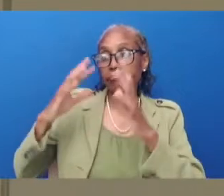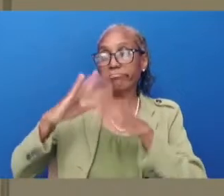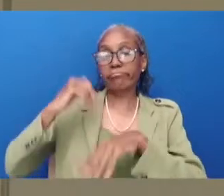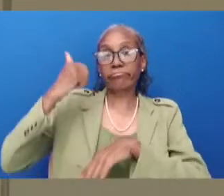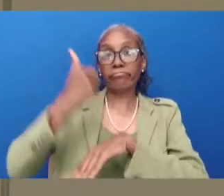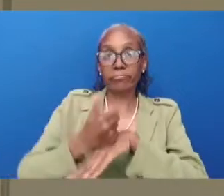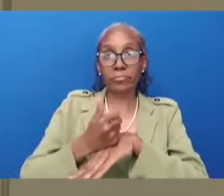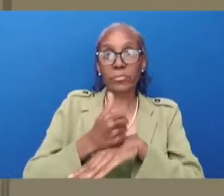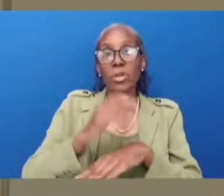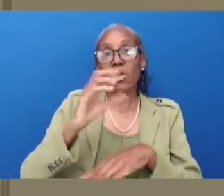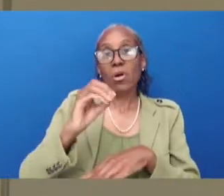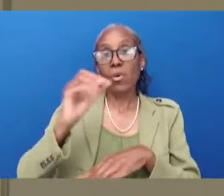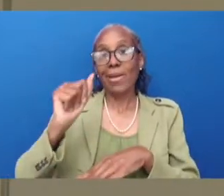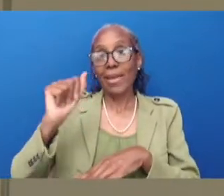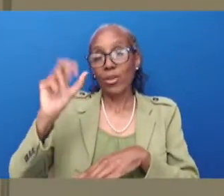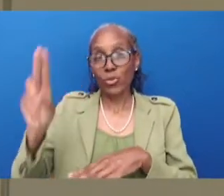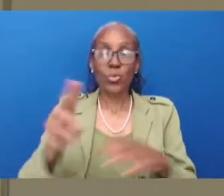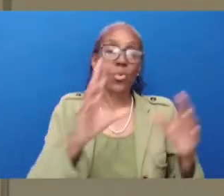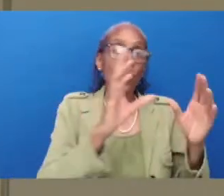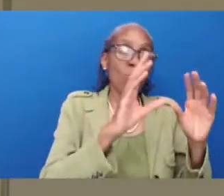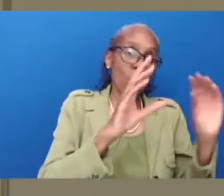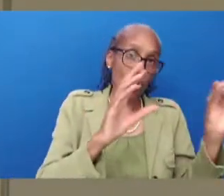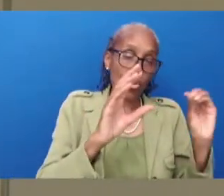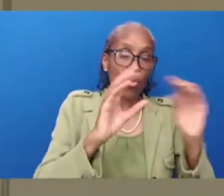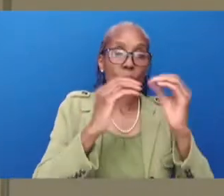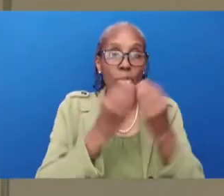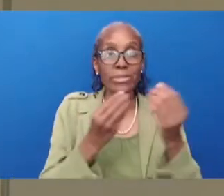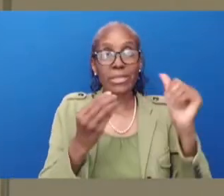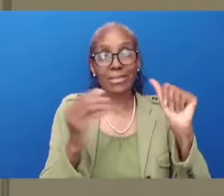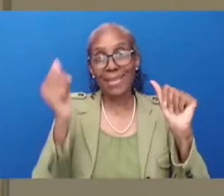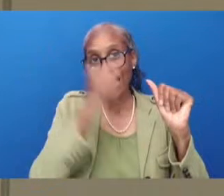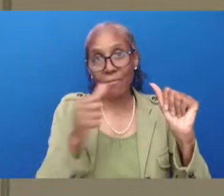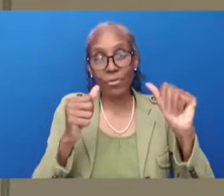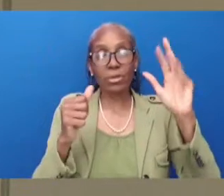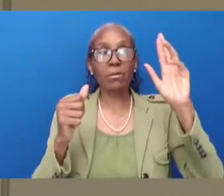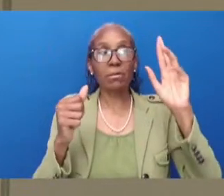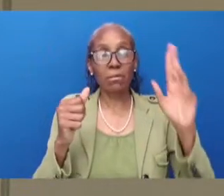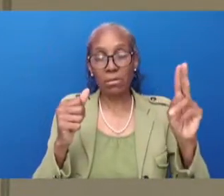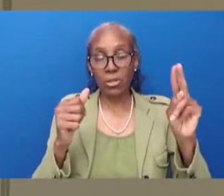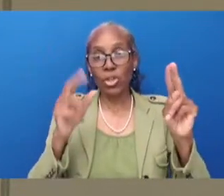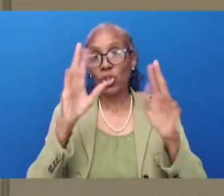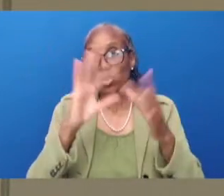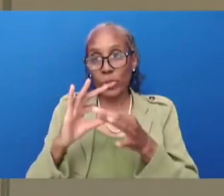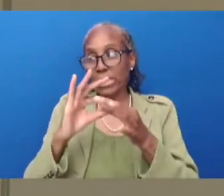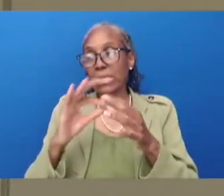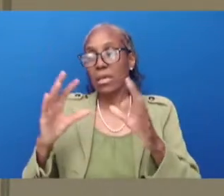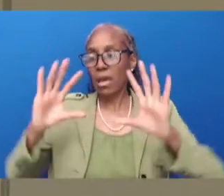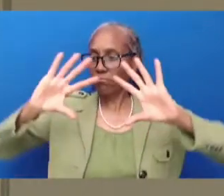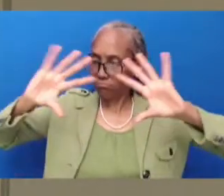FOUNDATION OF THE ORGANIZATION